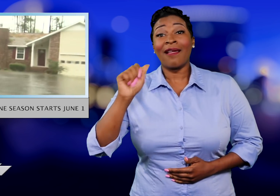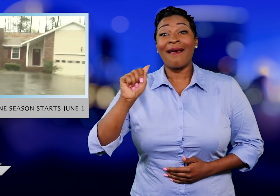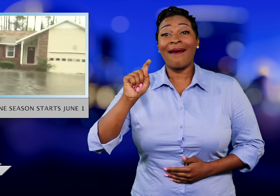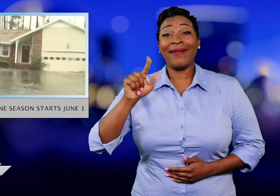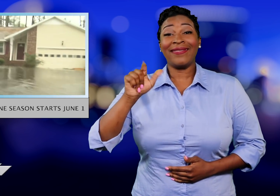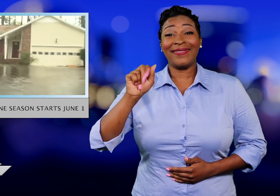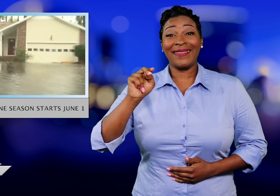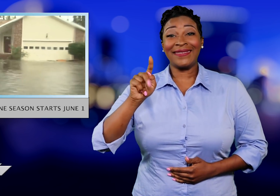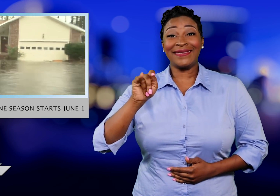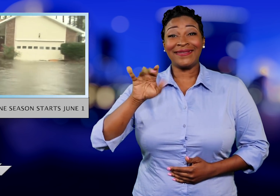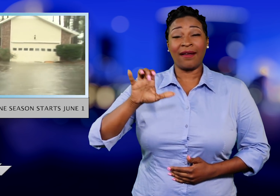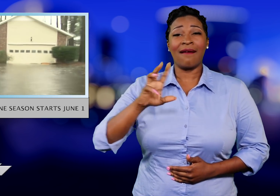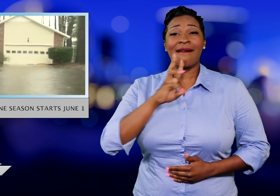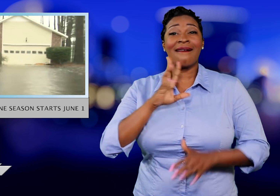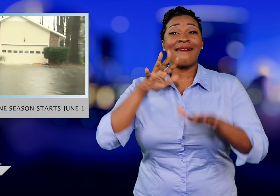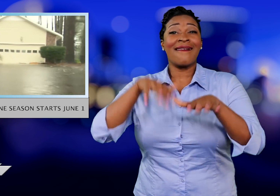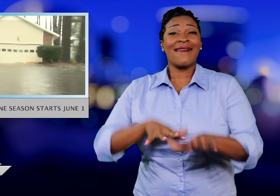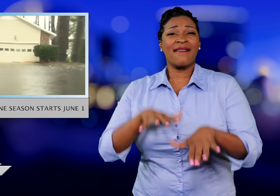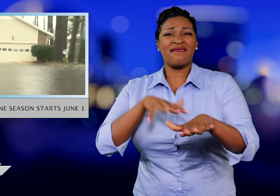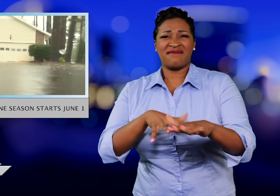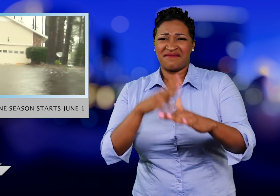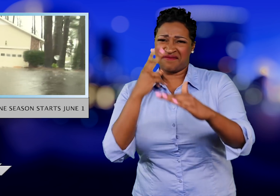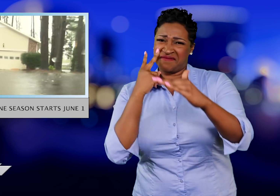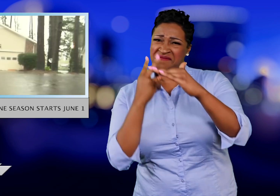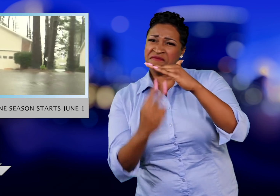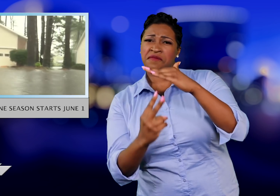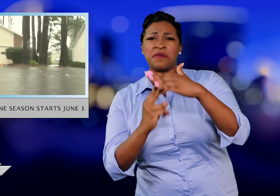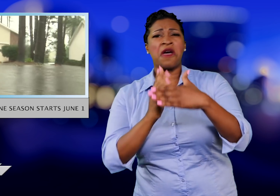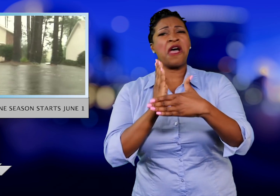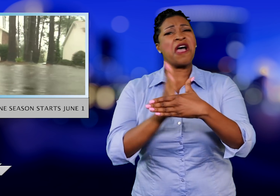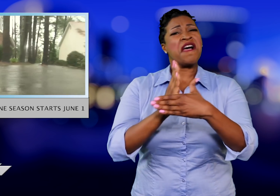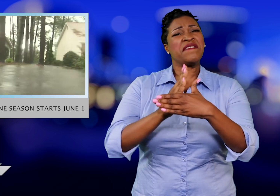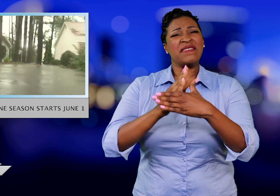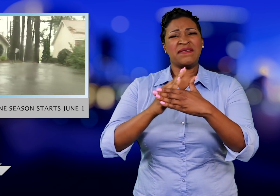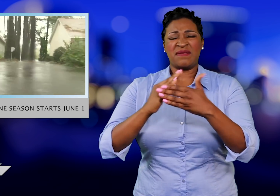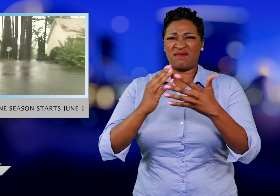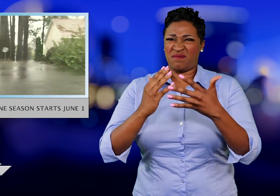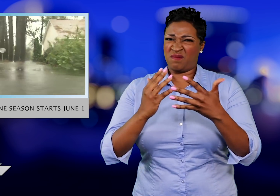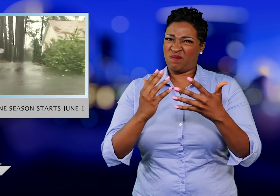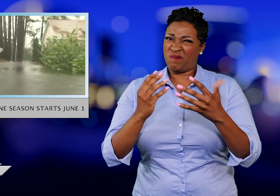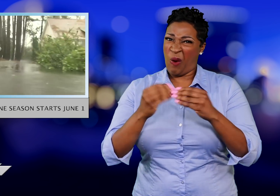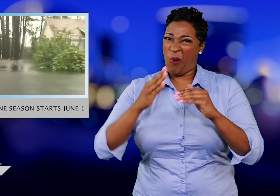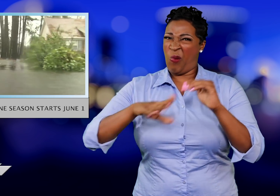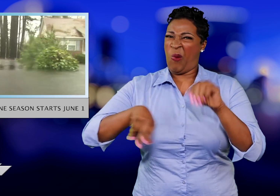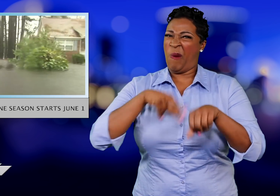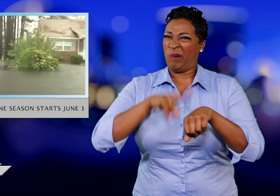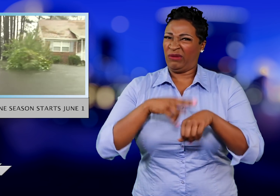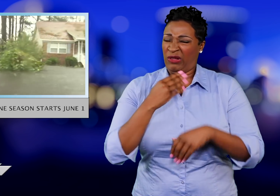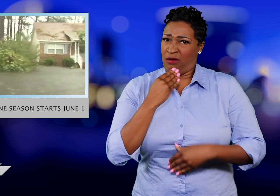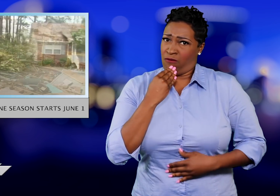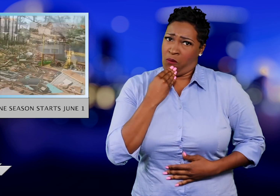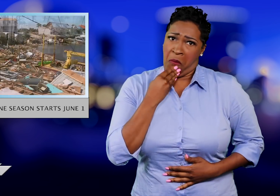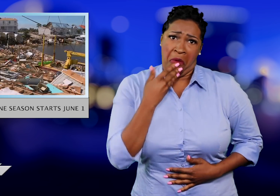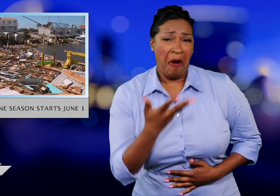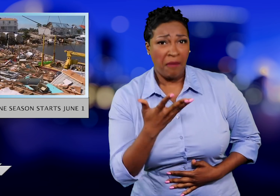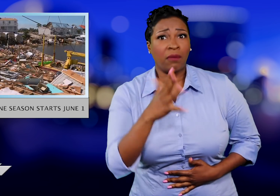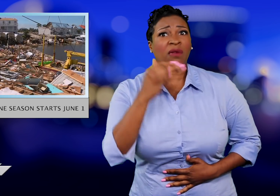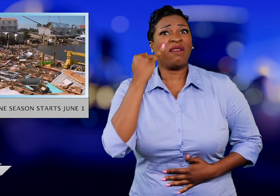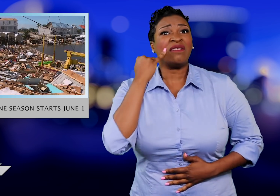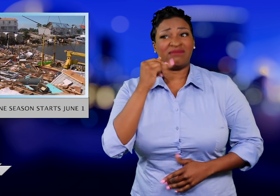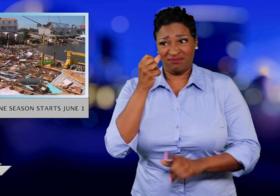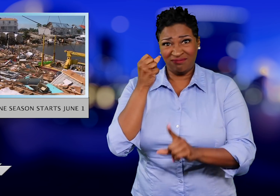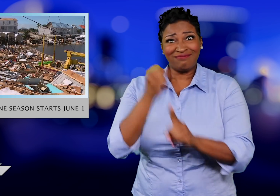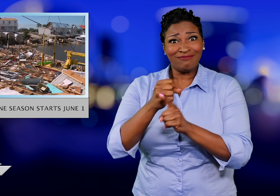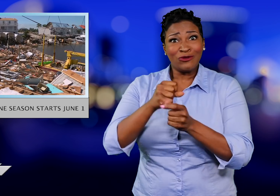But the Atlantic Ocean is expected to see warmer than average temperatures, so when